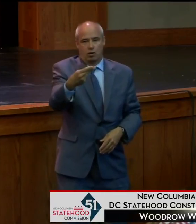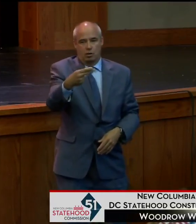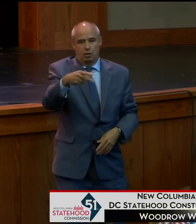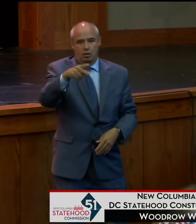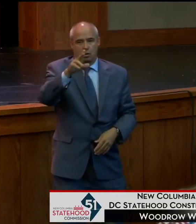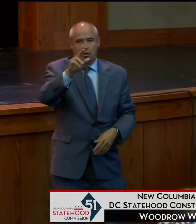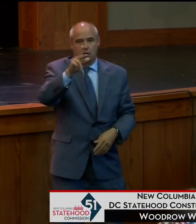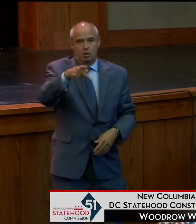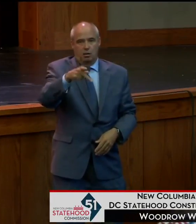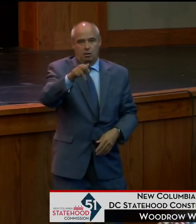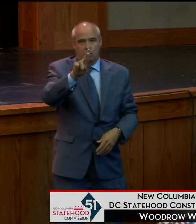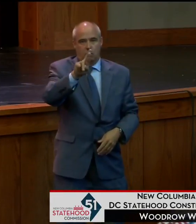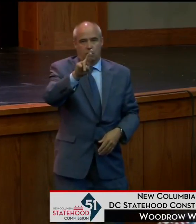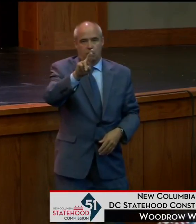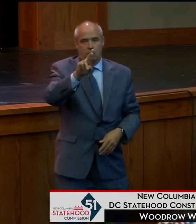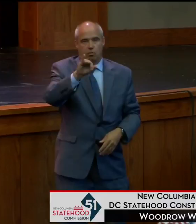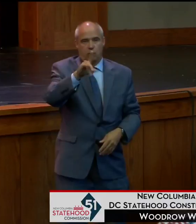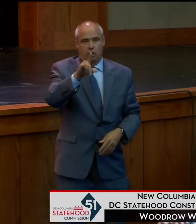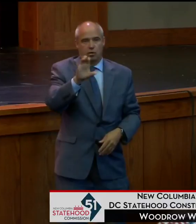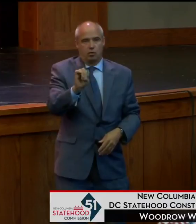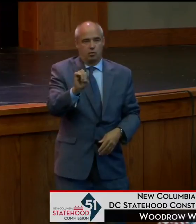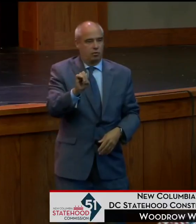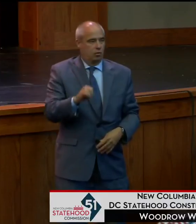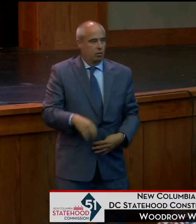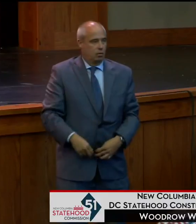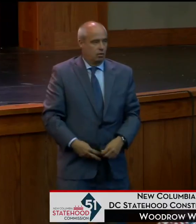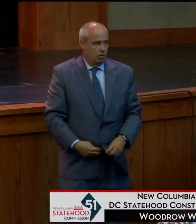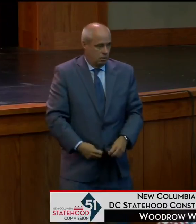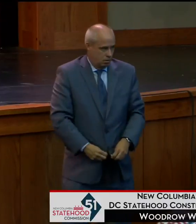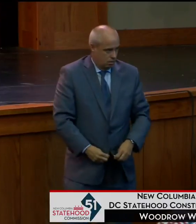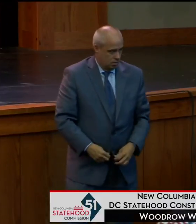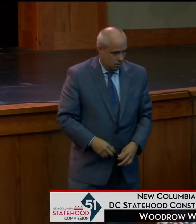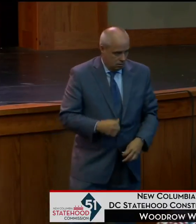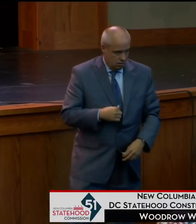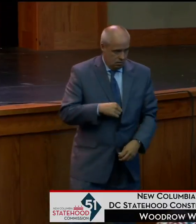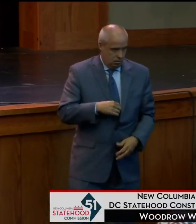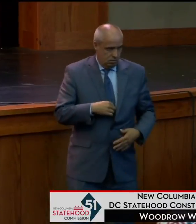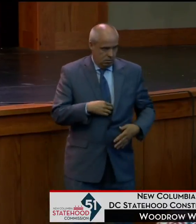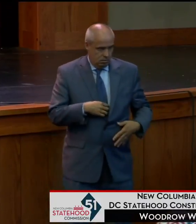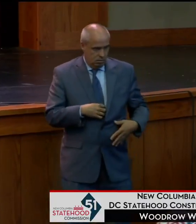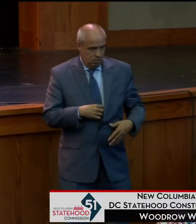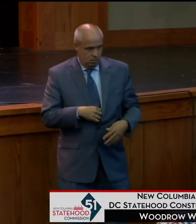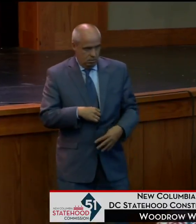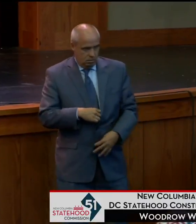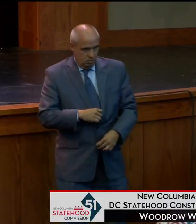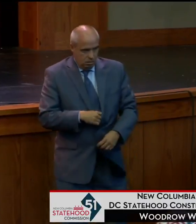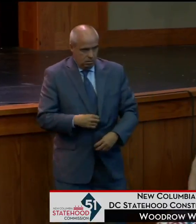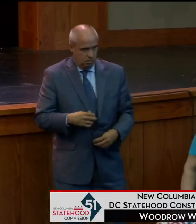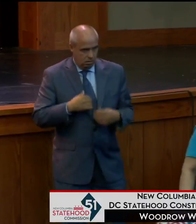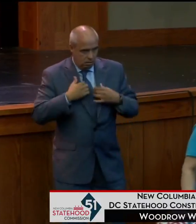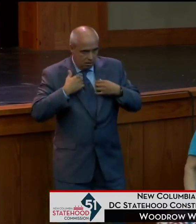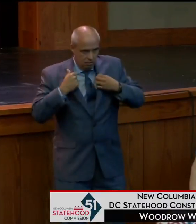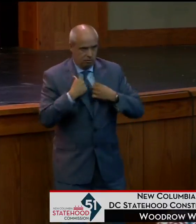ACKNOWLEDGING MY SHORTNESS, I